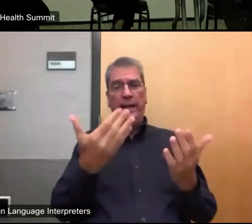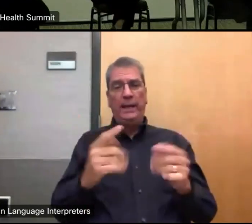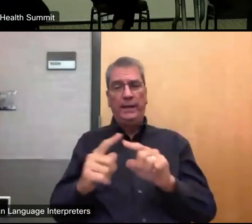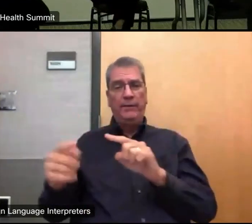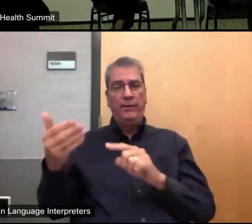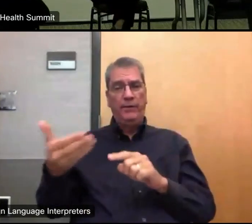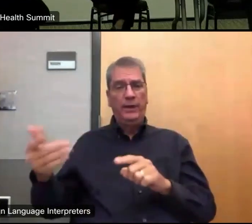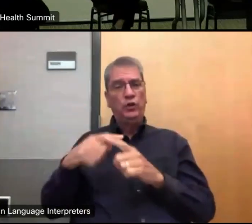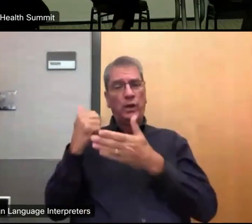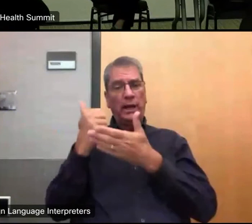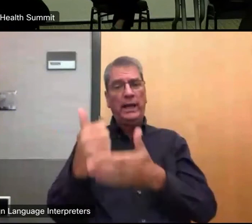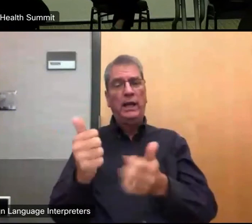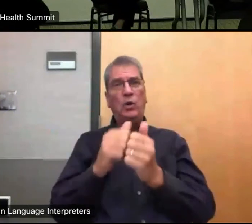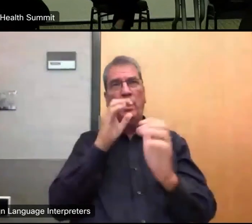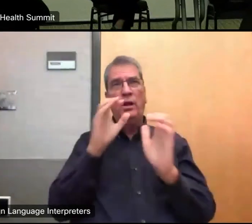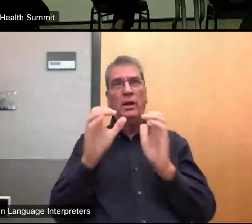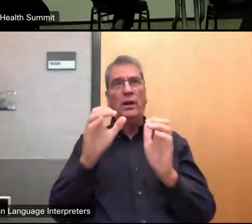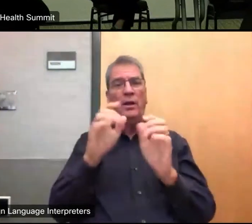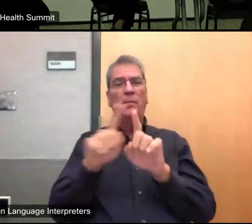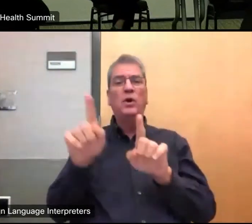with the communication. But you also need people, uh, and with all